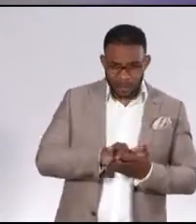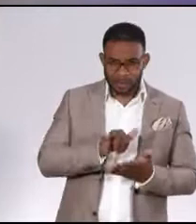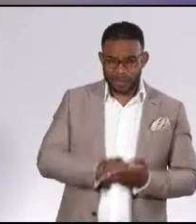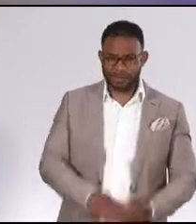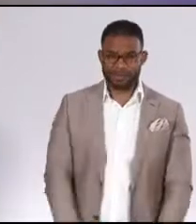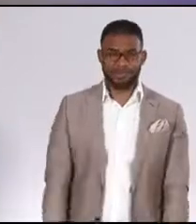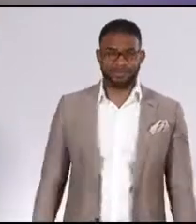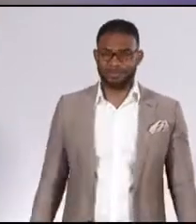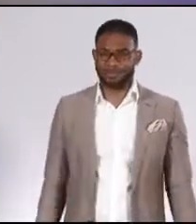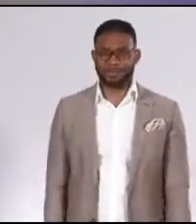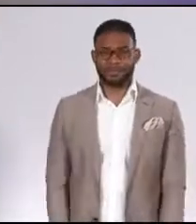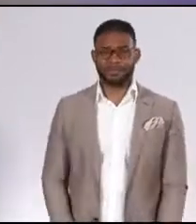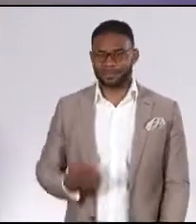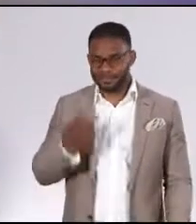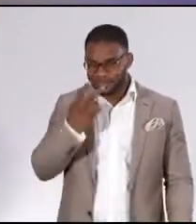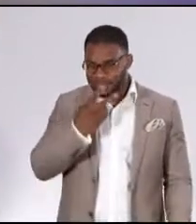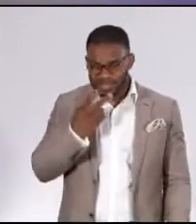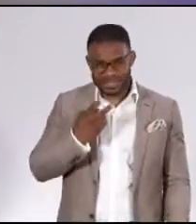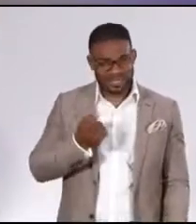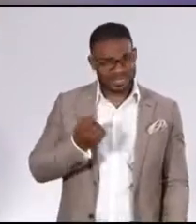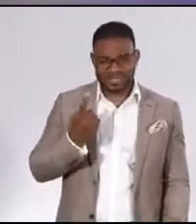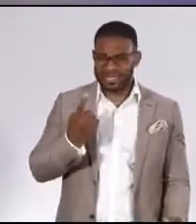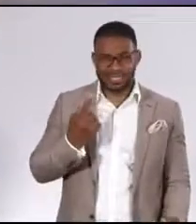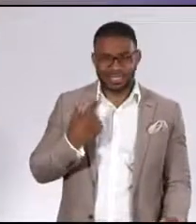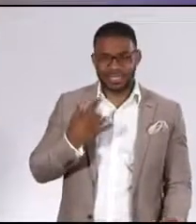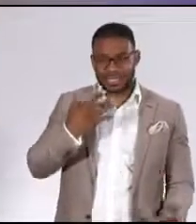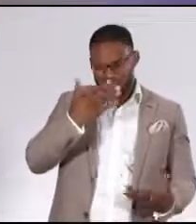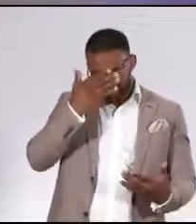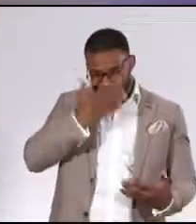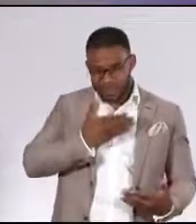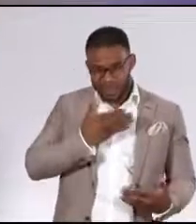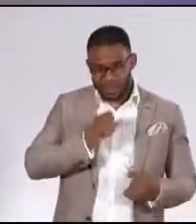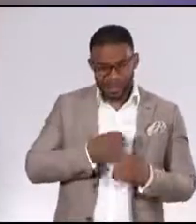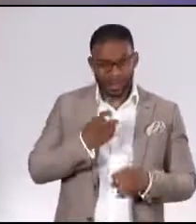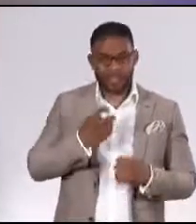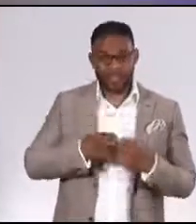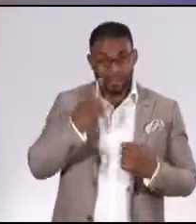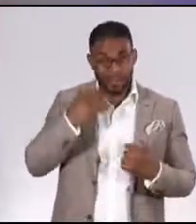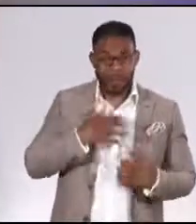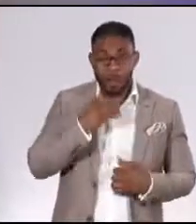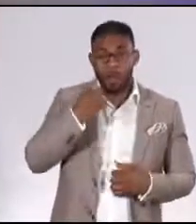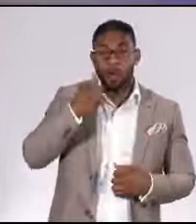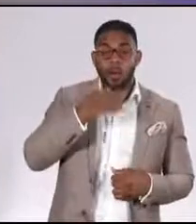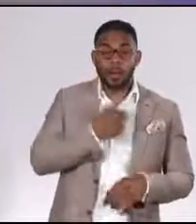I've noticed that the mass also make it very difficult for my older patients to hear me.